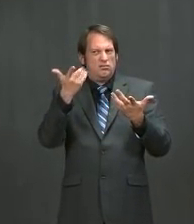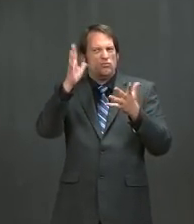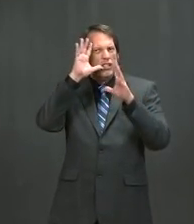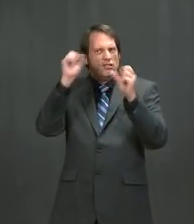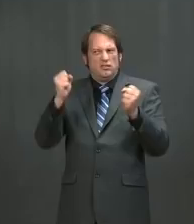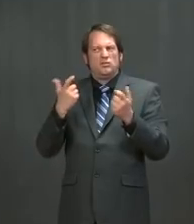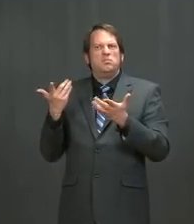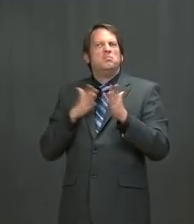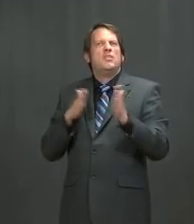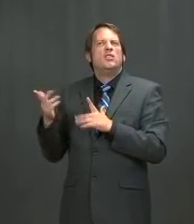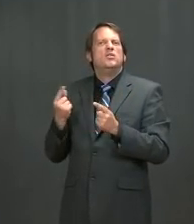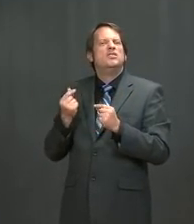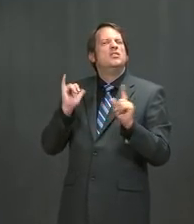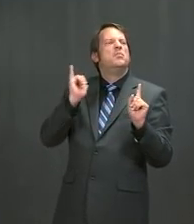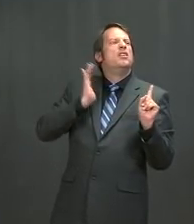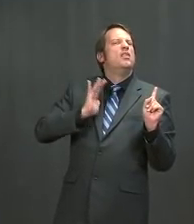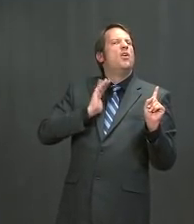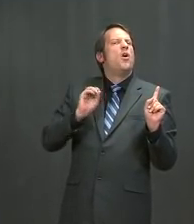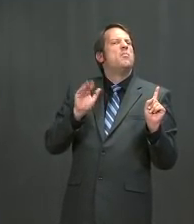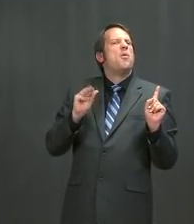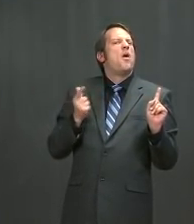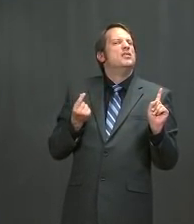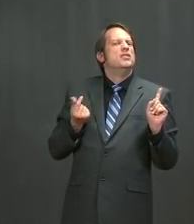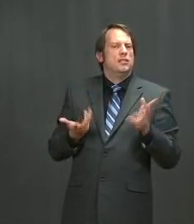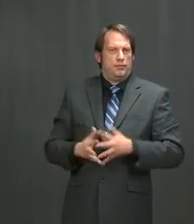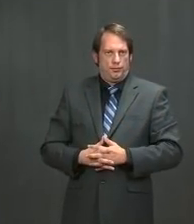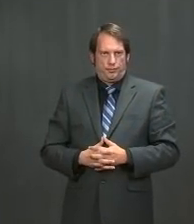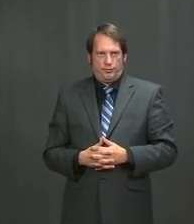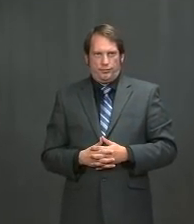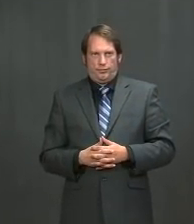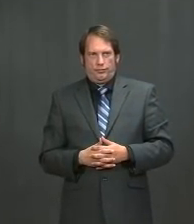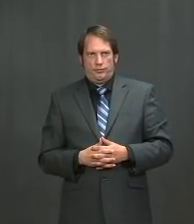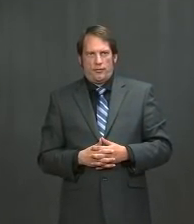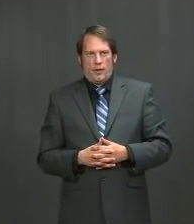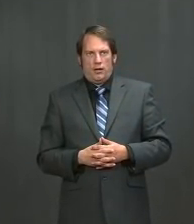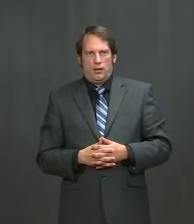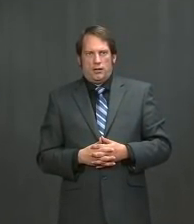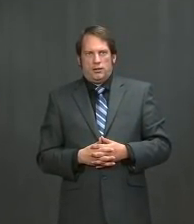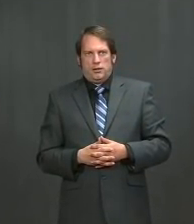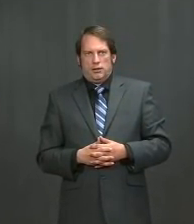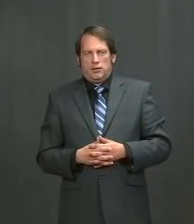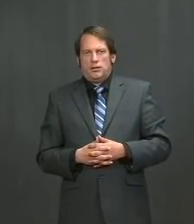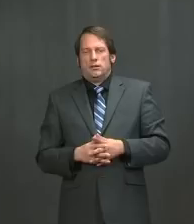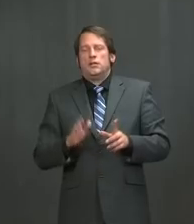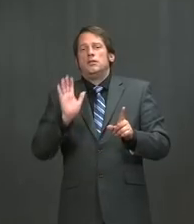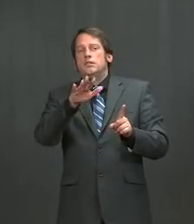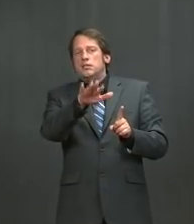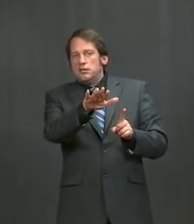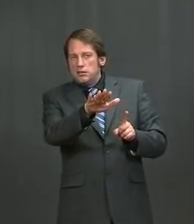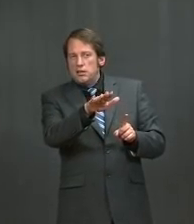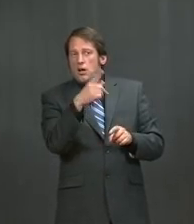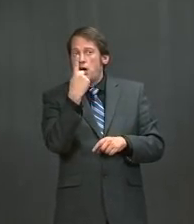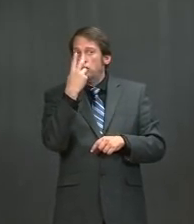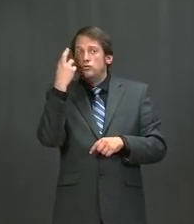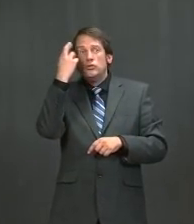the President asked -- and tell me if this is answering your question -- but one of the reasons the President asked his Vice President to play a similar role that he played